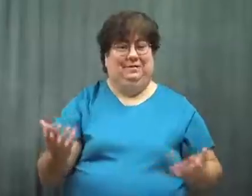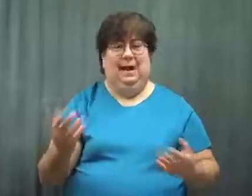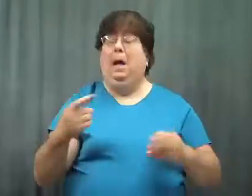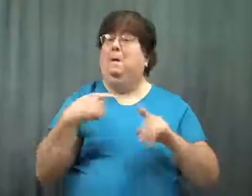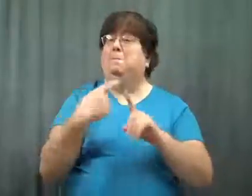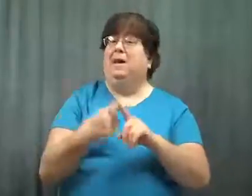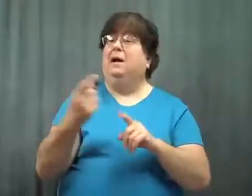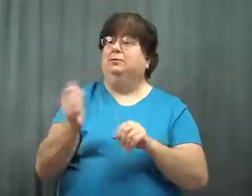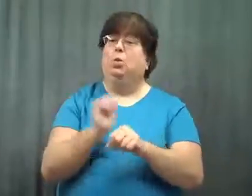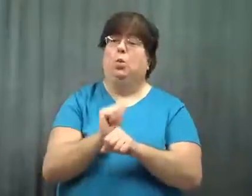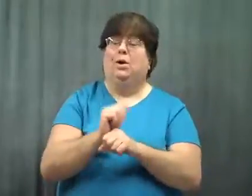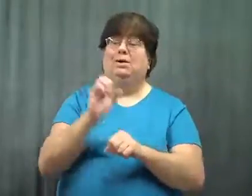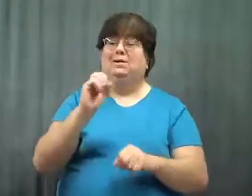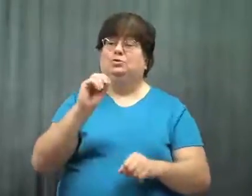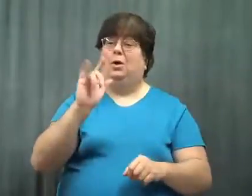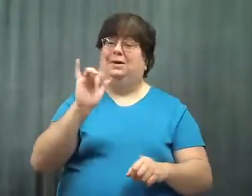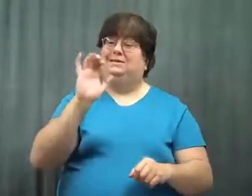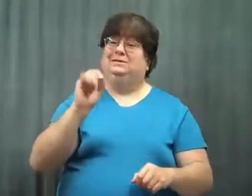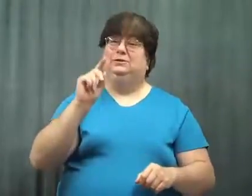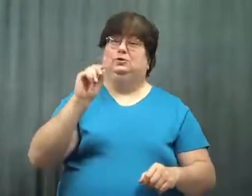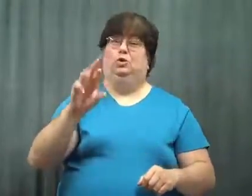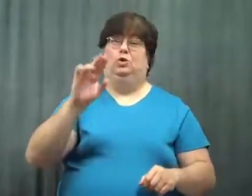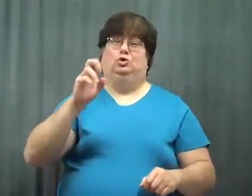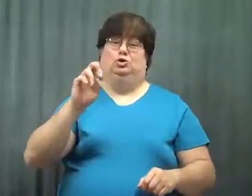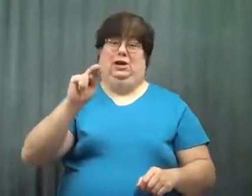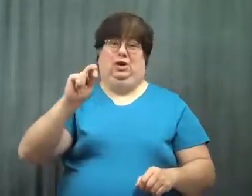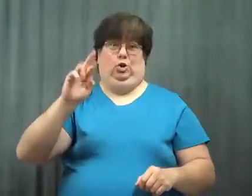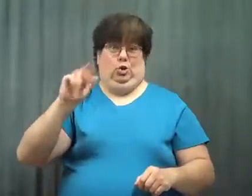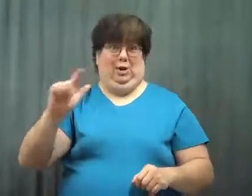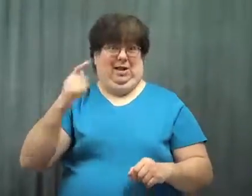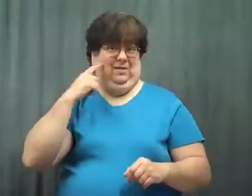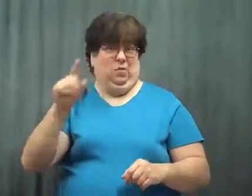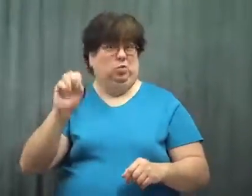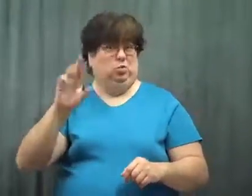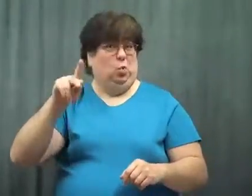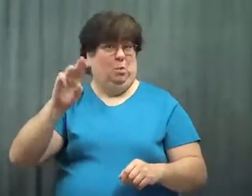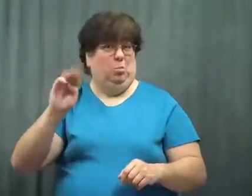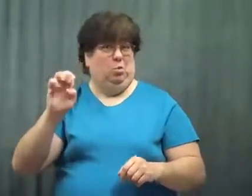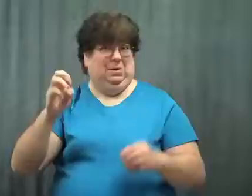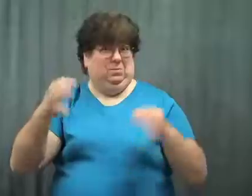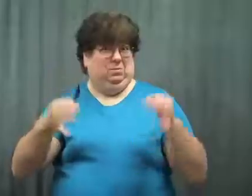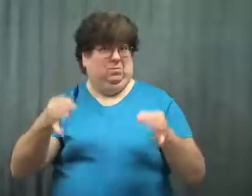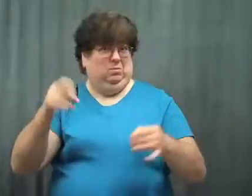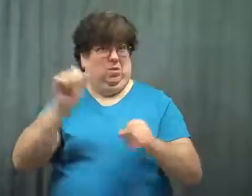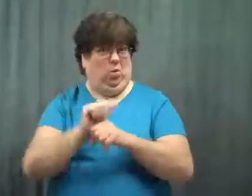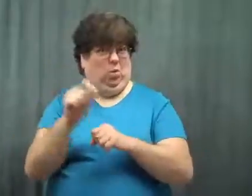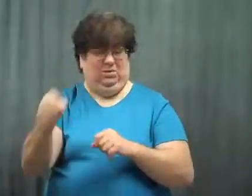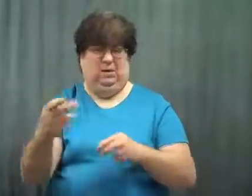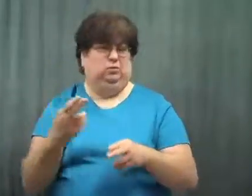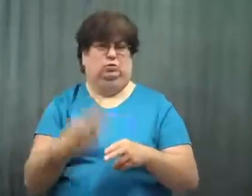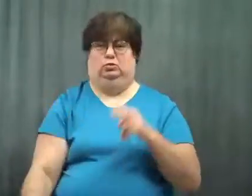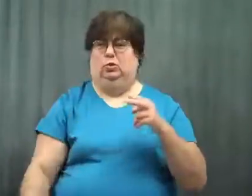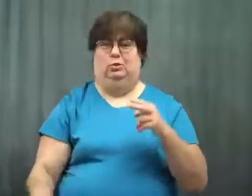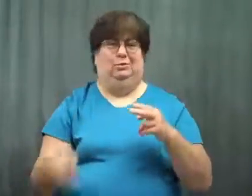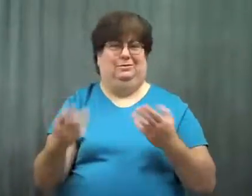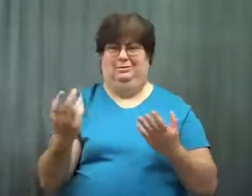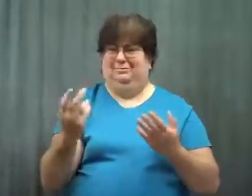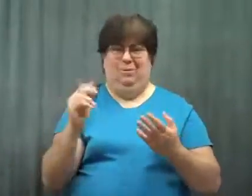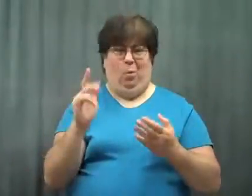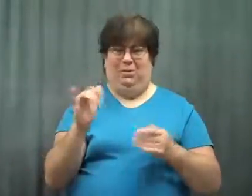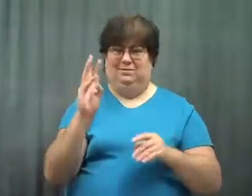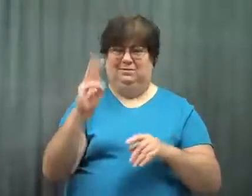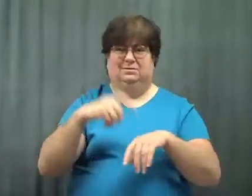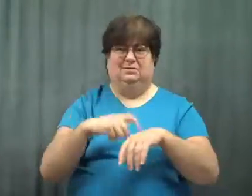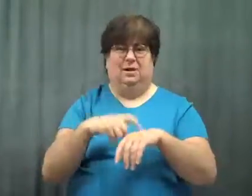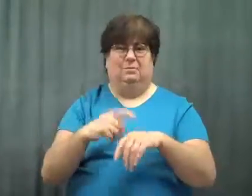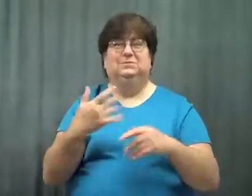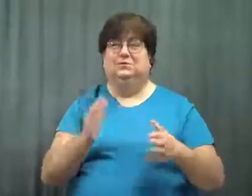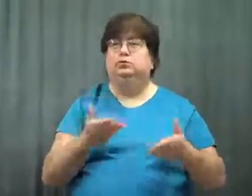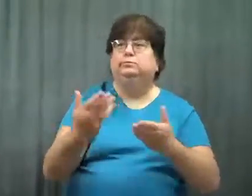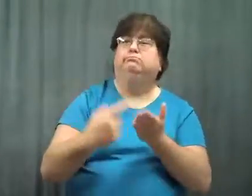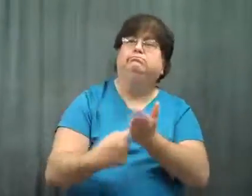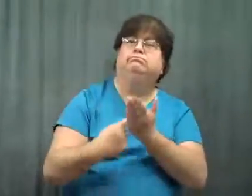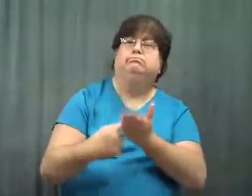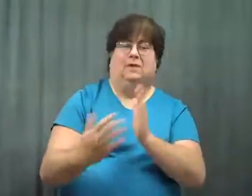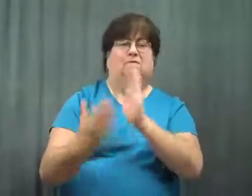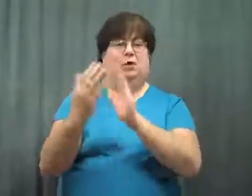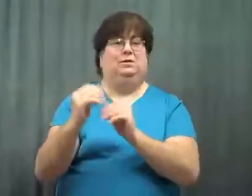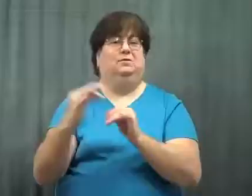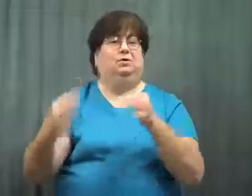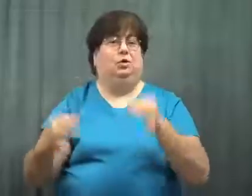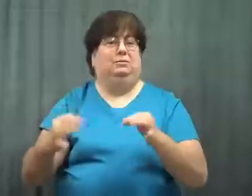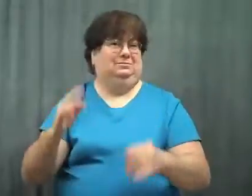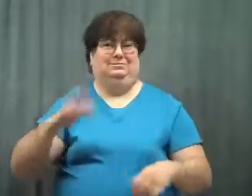She's been Solicitor General for only a short time, having presented only 6 cases.